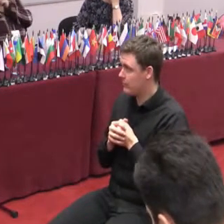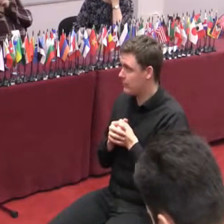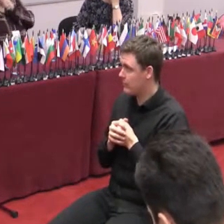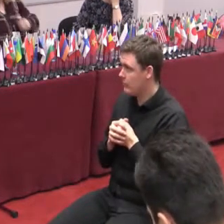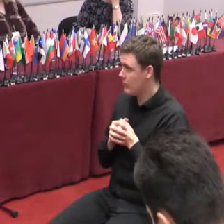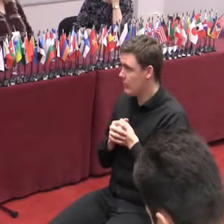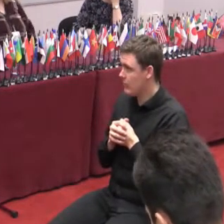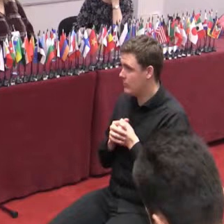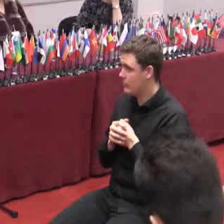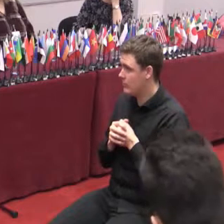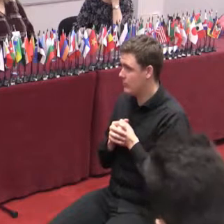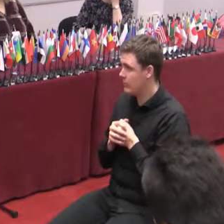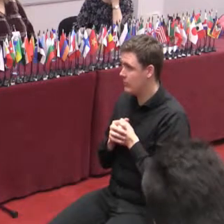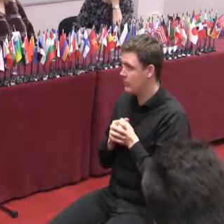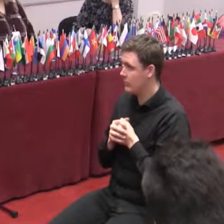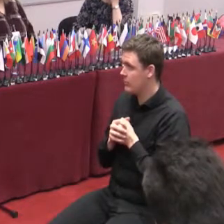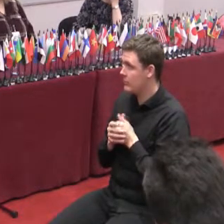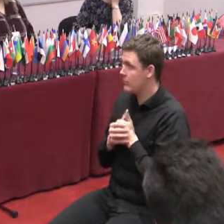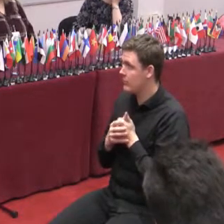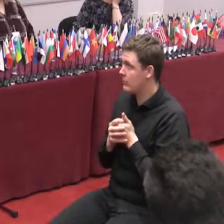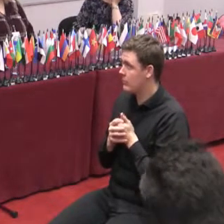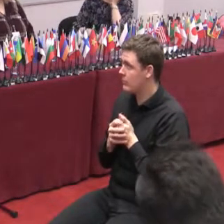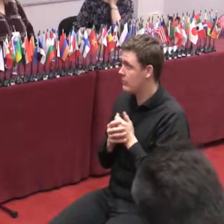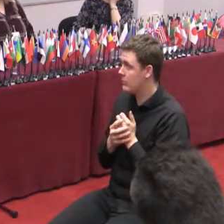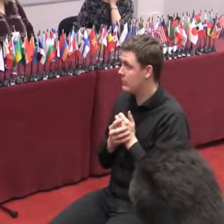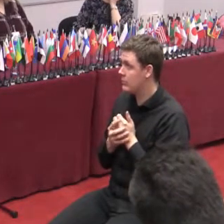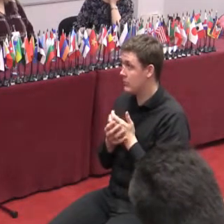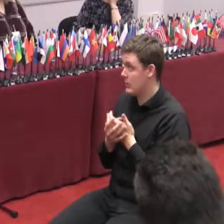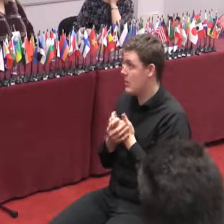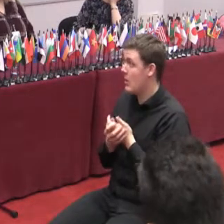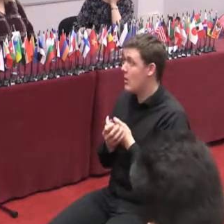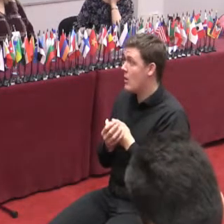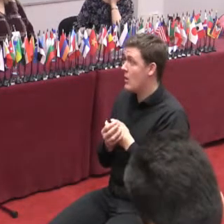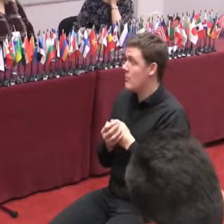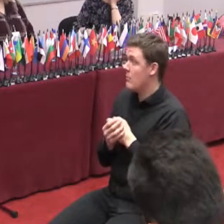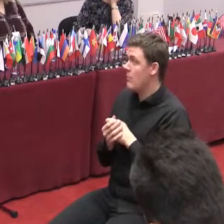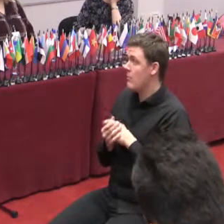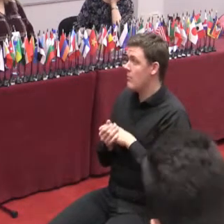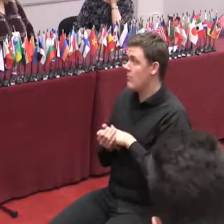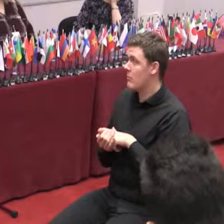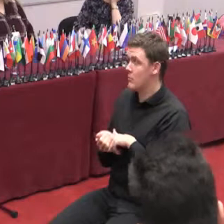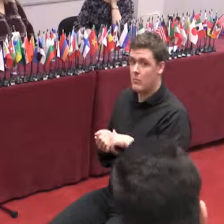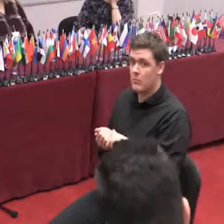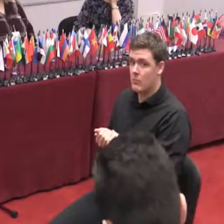To add, my work and the national advocacy service, we work with people with disabilities